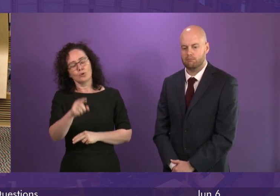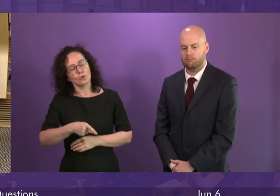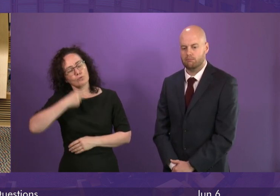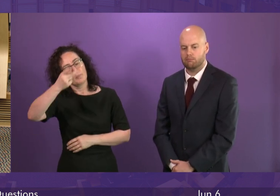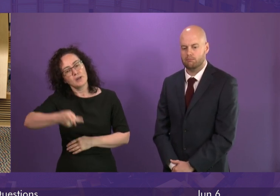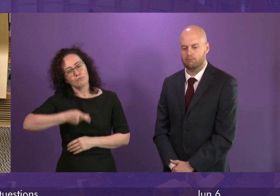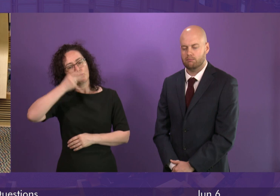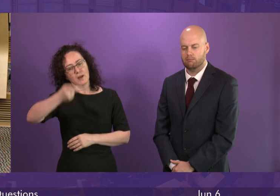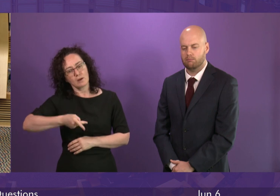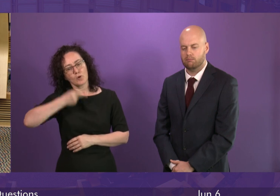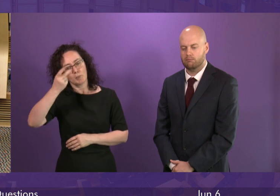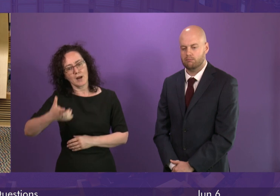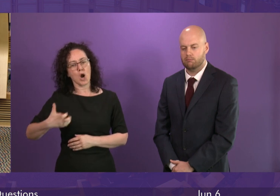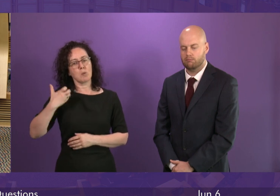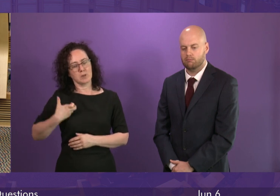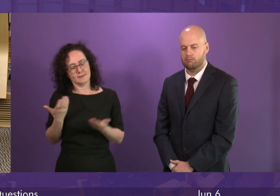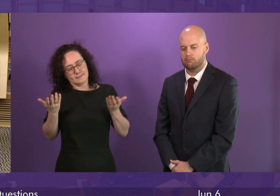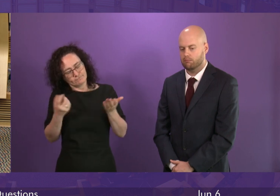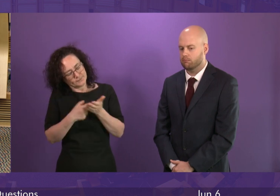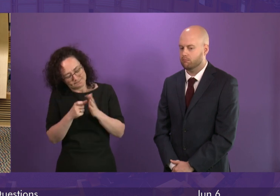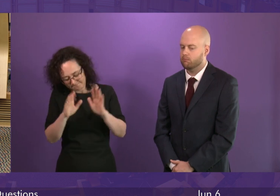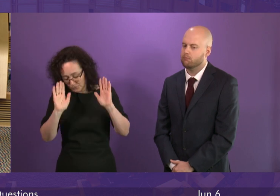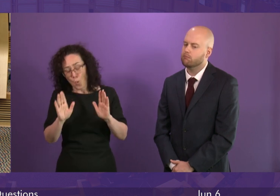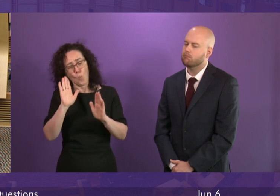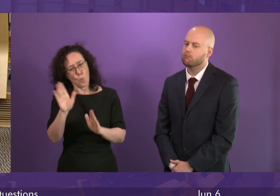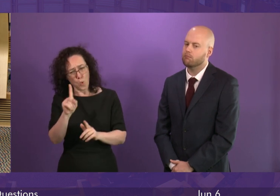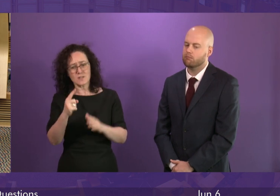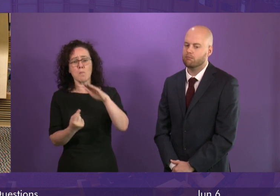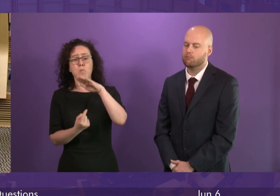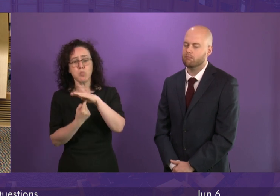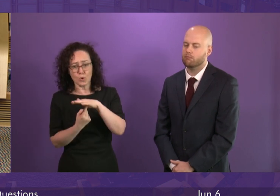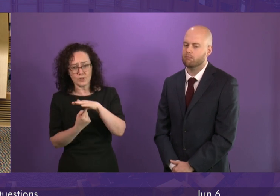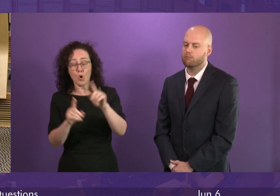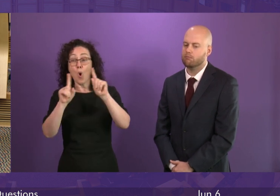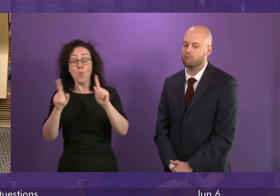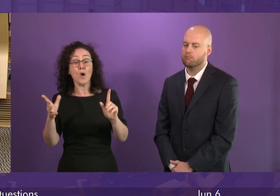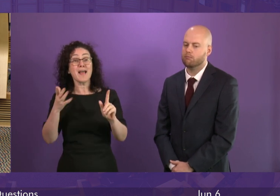Parliament but what is being achieved— [Interruption.] The Presiding Officer: Order, please. John